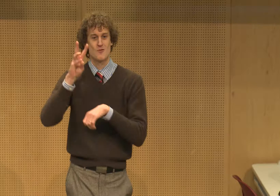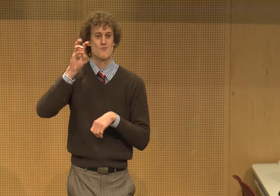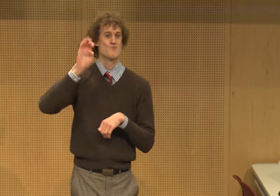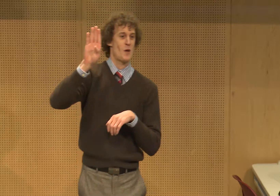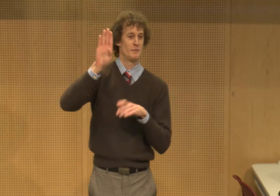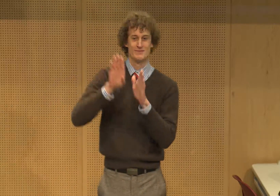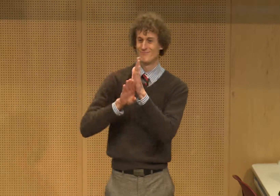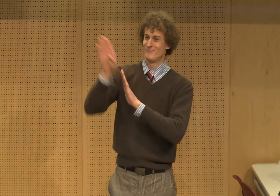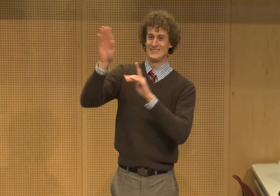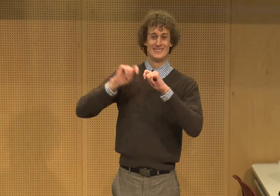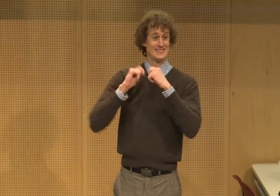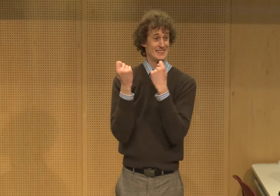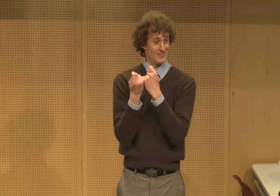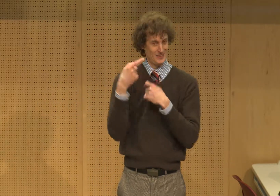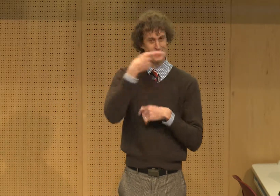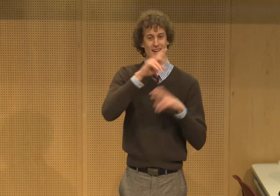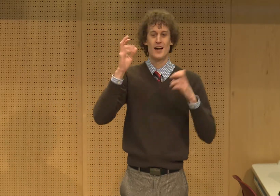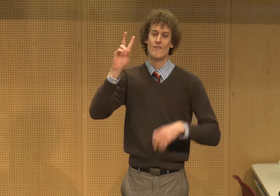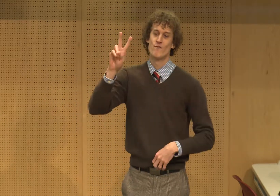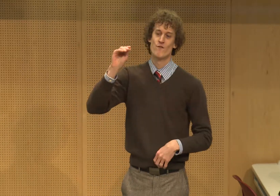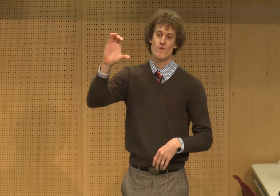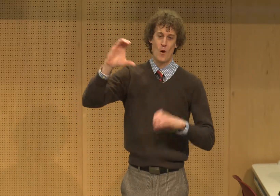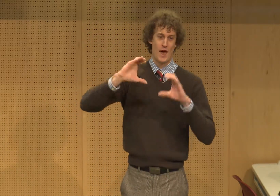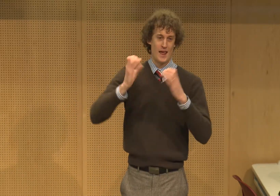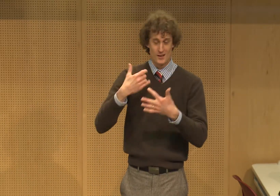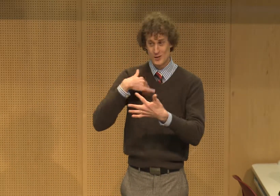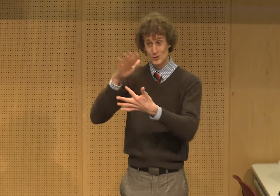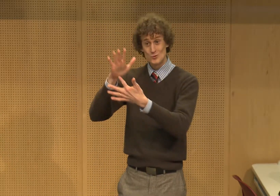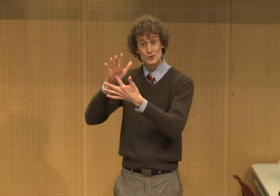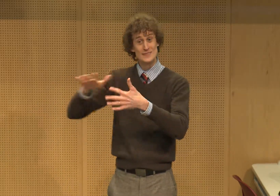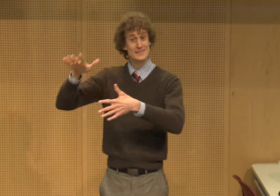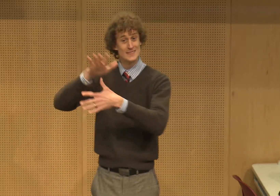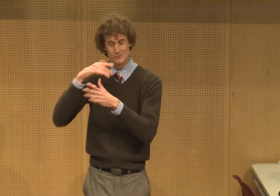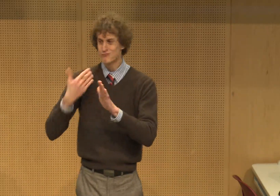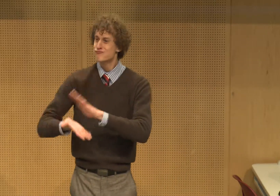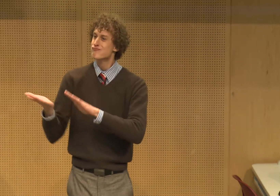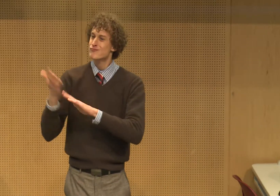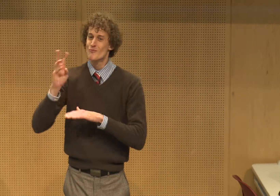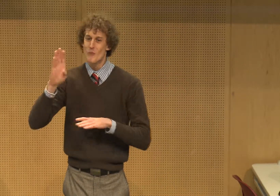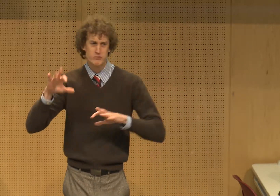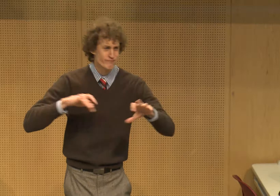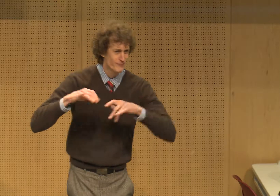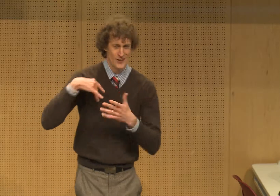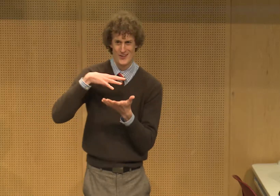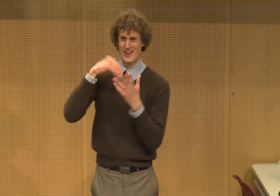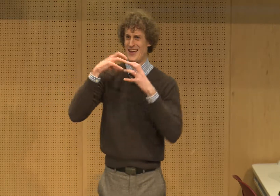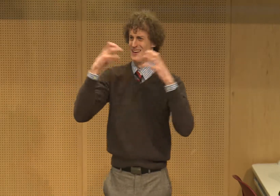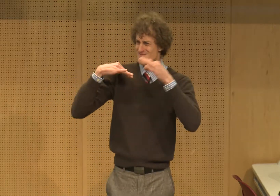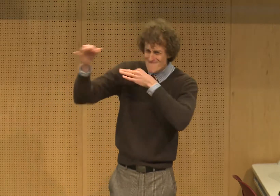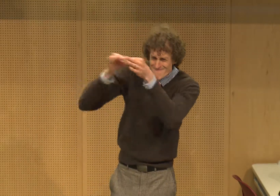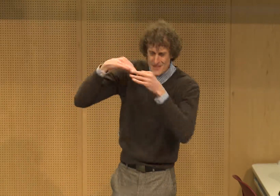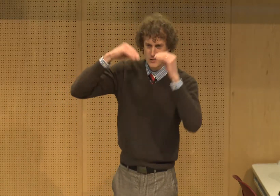especially on current communications and things related to computers.